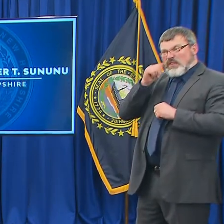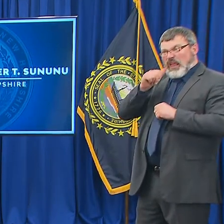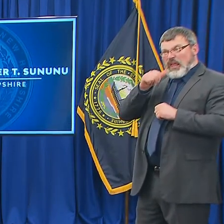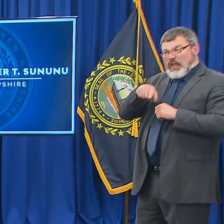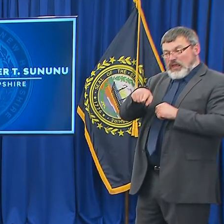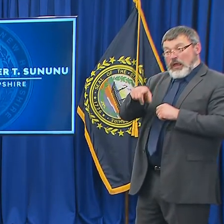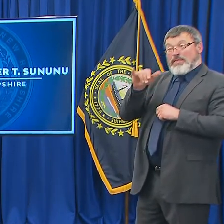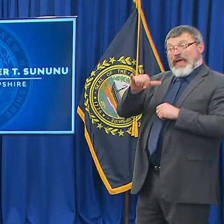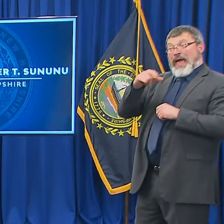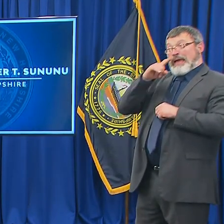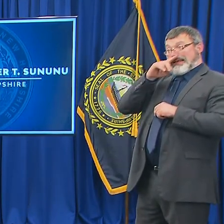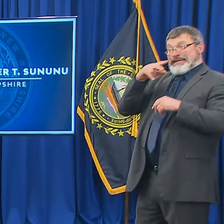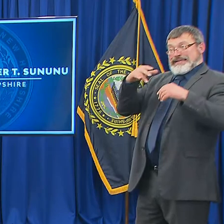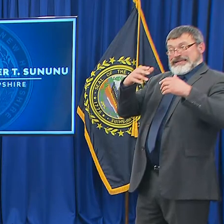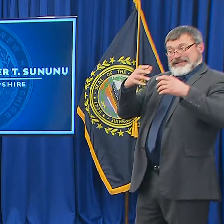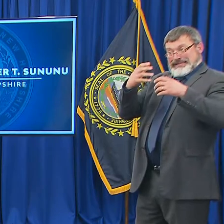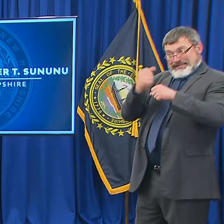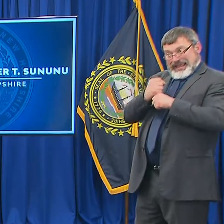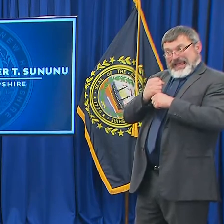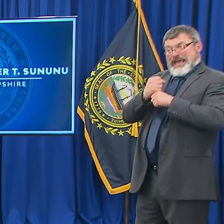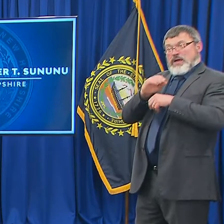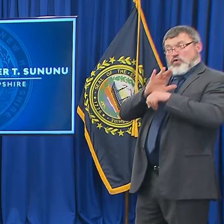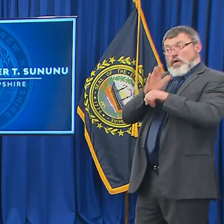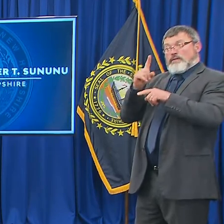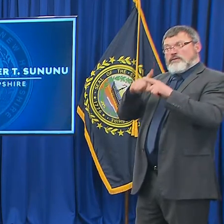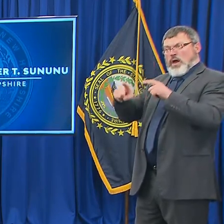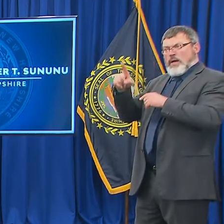But it's not just hockey. It is other social gatherings and/or sporting events.